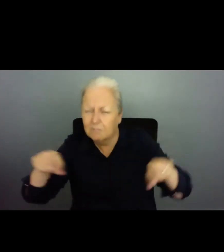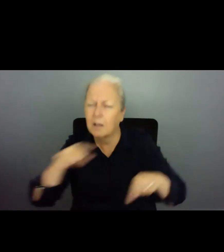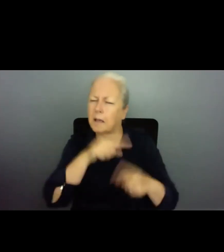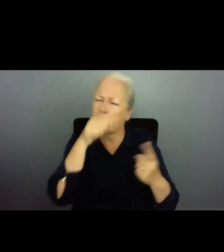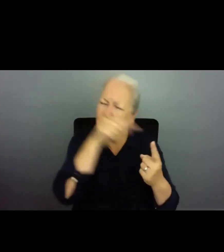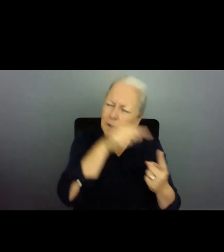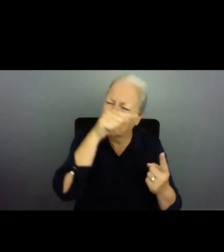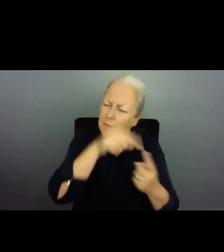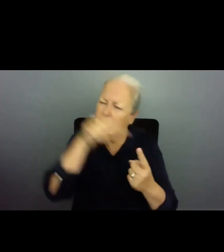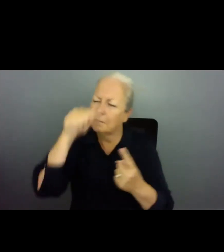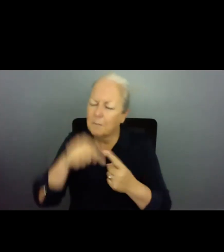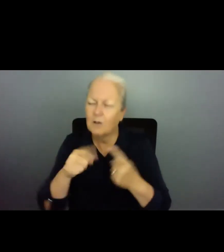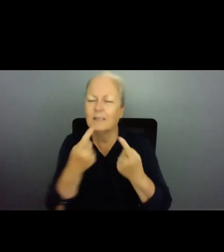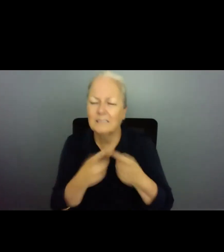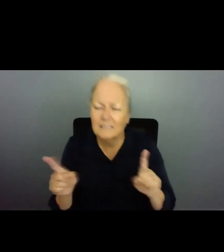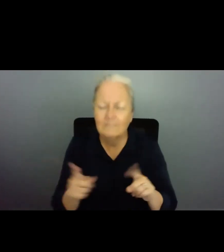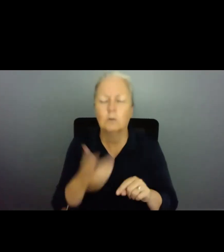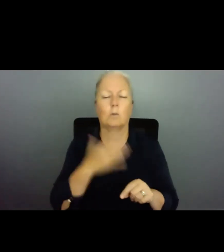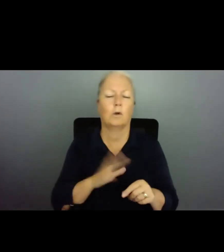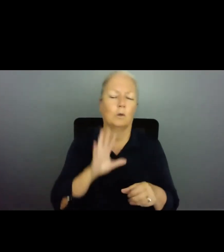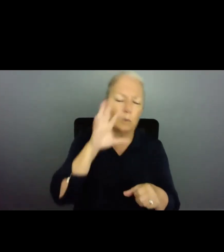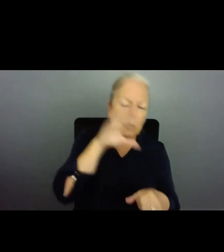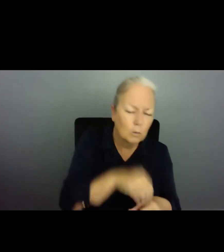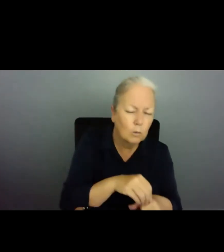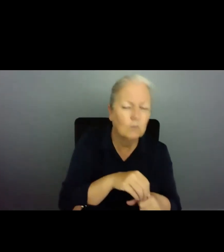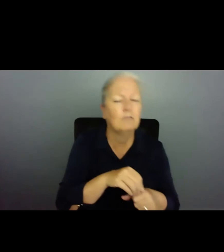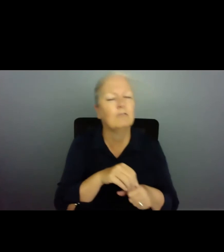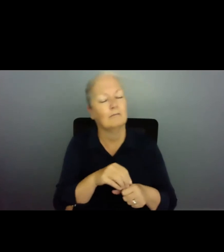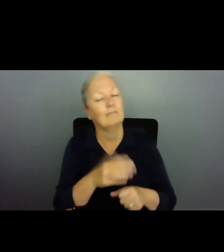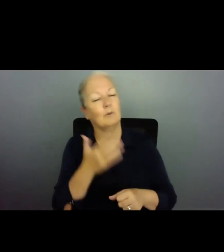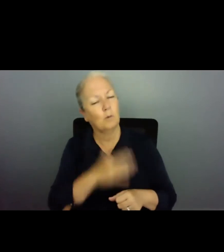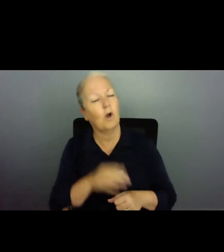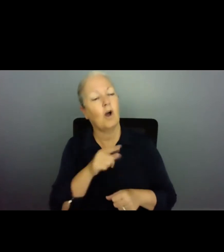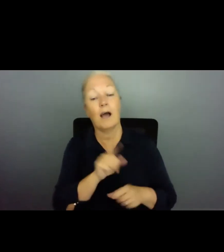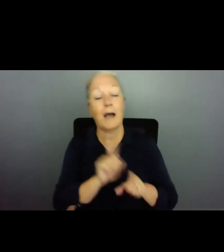inclusive participation making sure that we really have a voice at every table and we are a part of